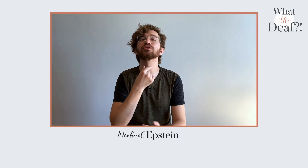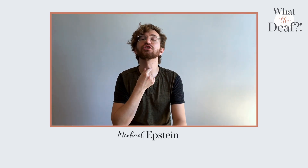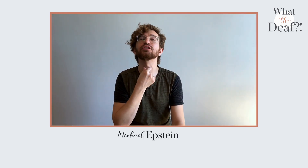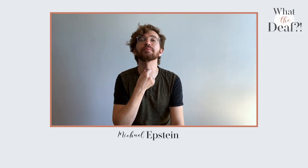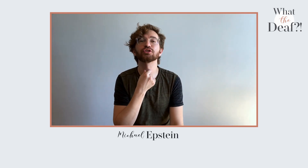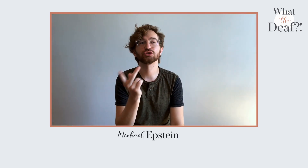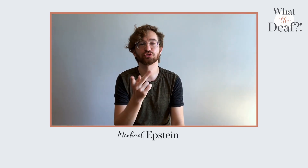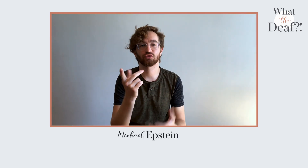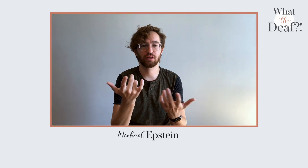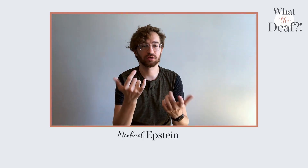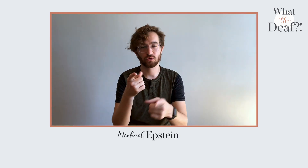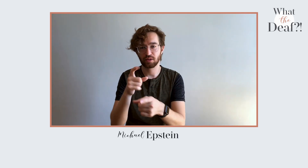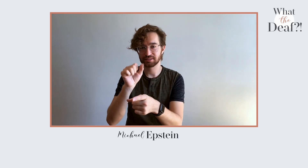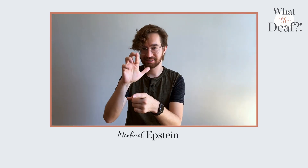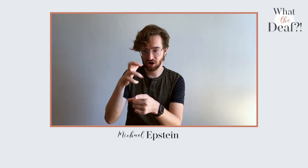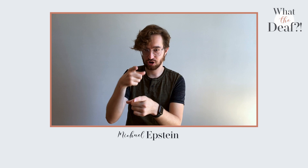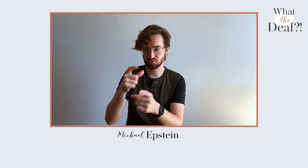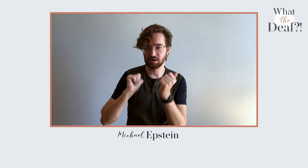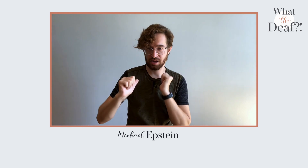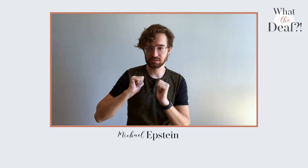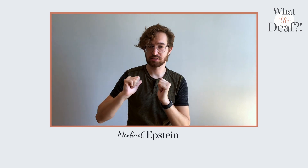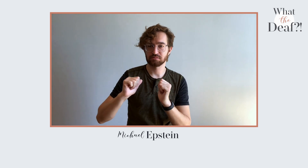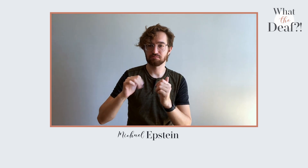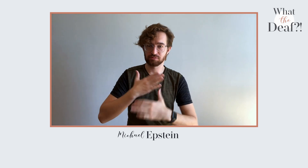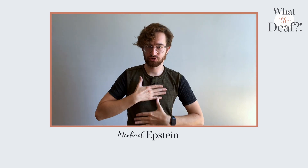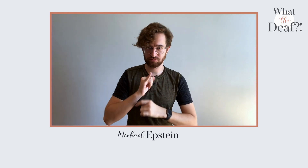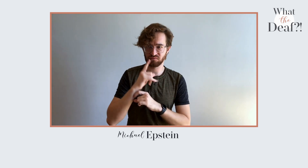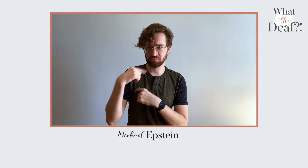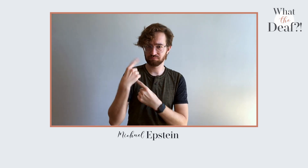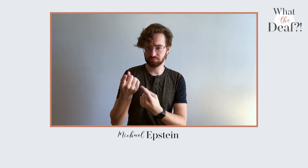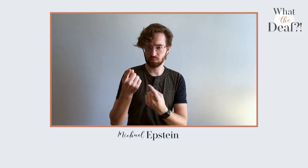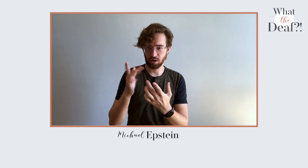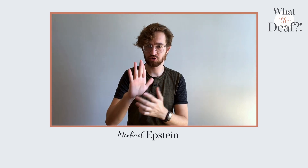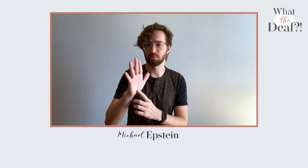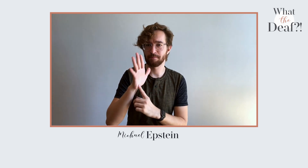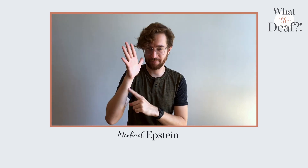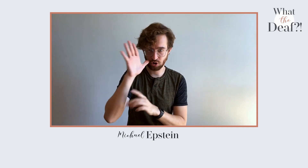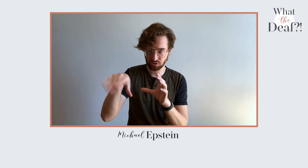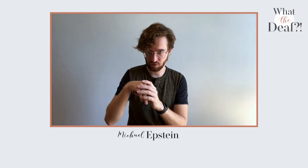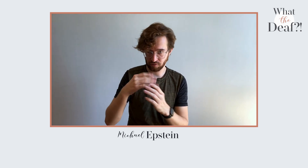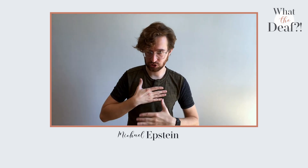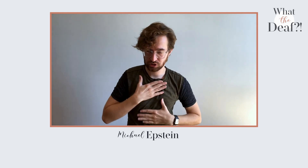I'm curious, because Sarah, you have acting experience, you've been an actor for quite some time, your parents are involved in the industry.